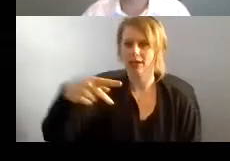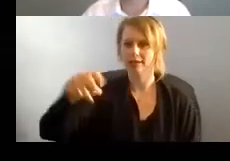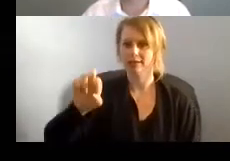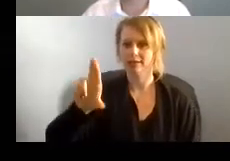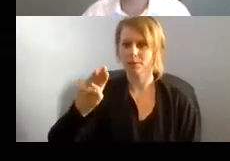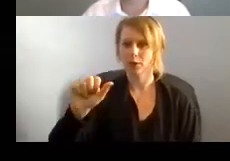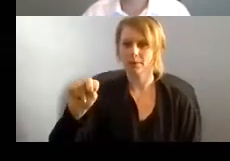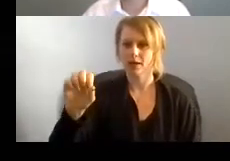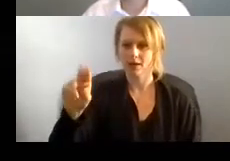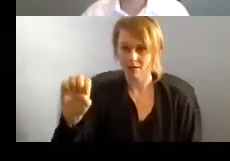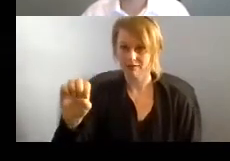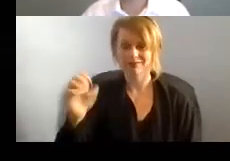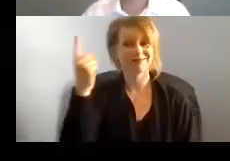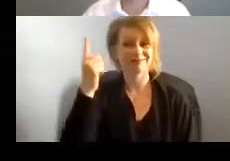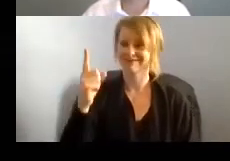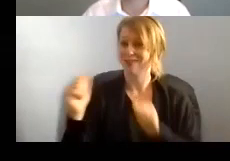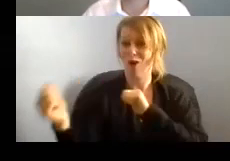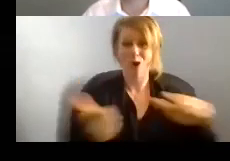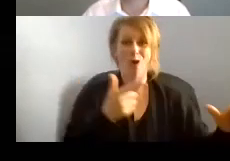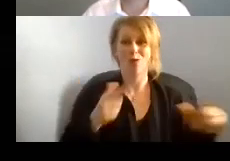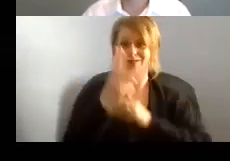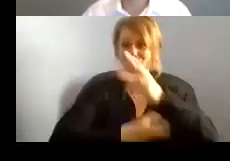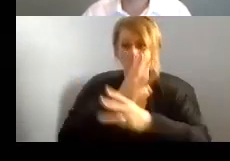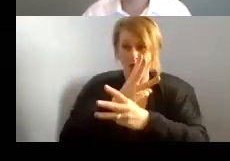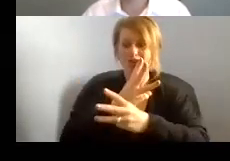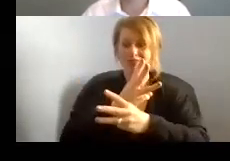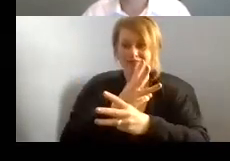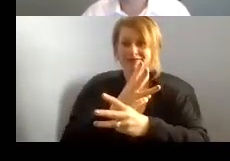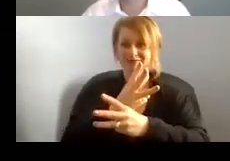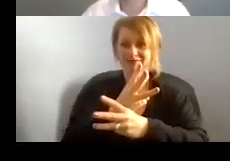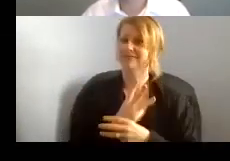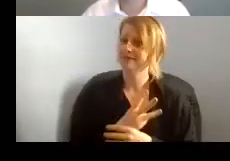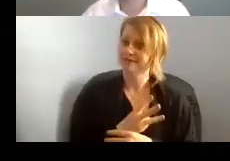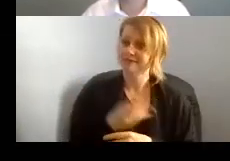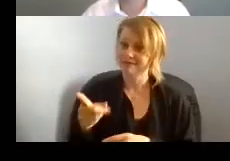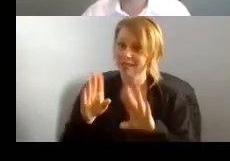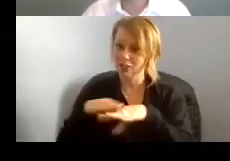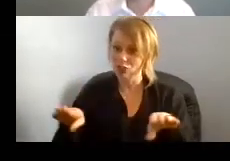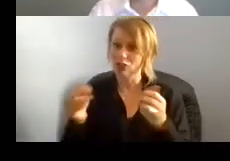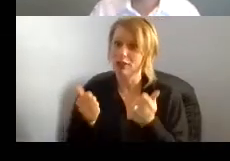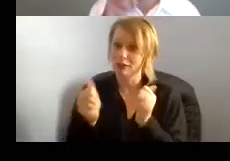in development and why they have to keep playing it over and over. And it’s because they’re trying to deal with the concept of death.